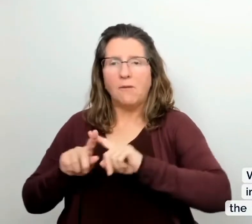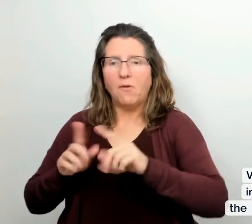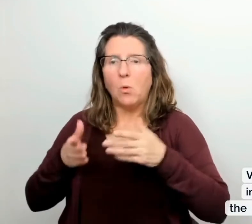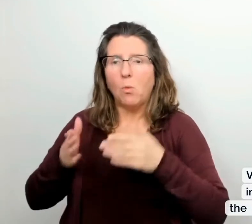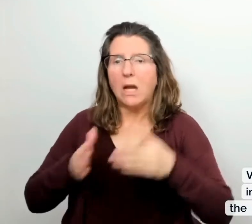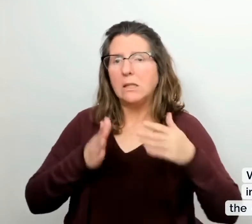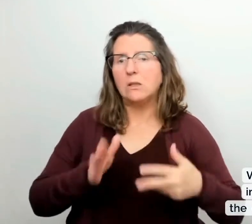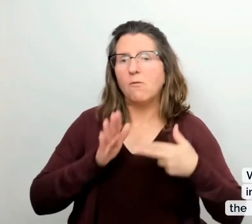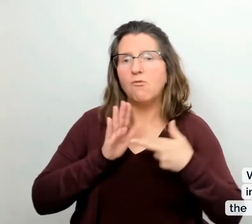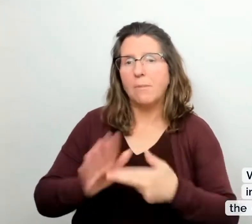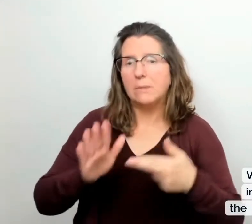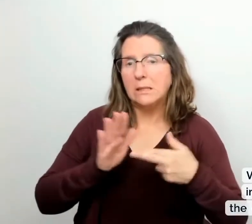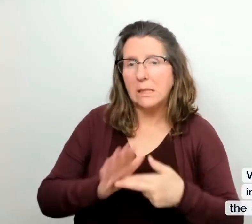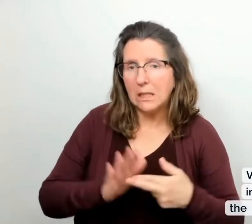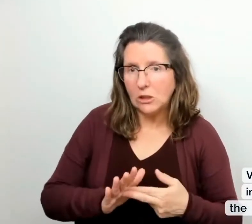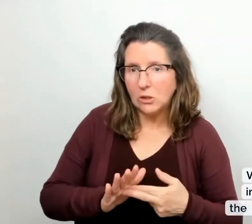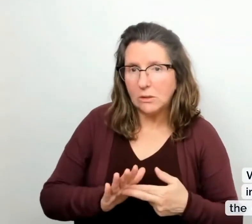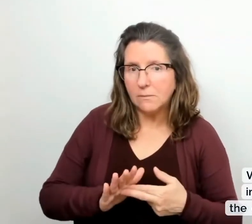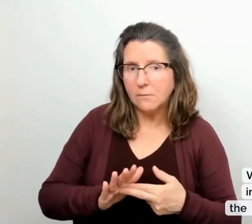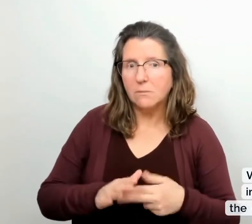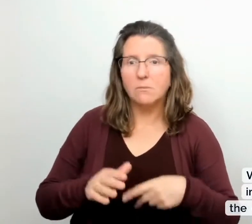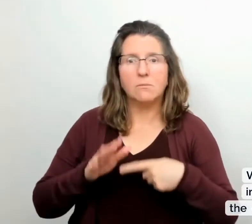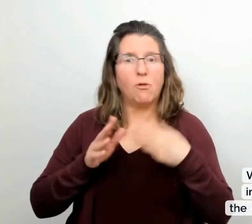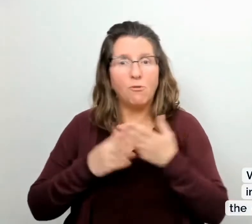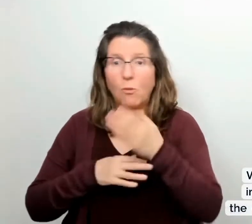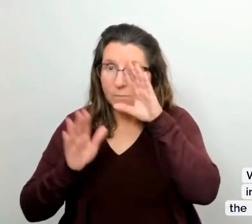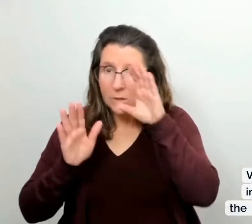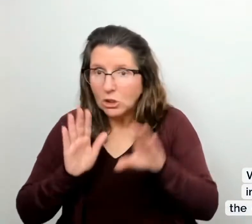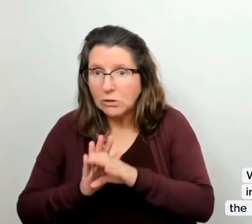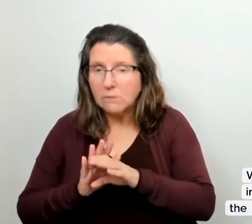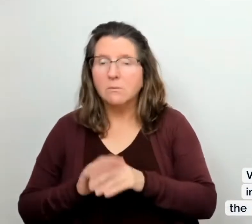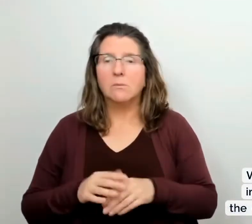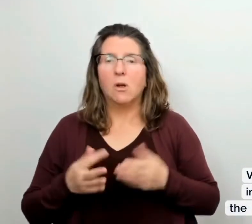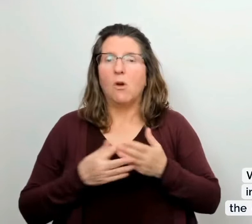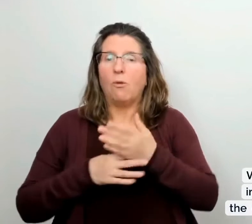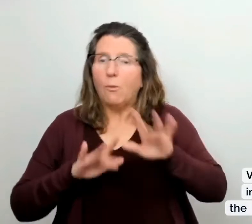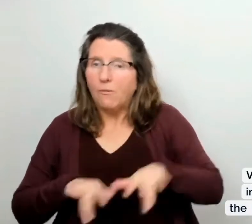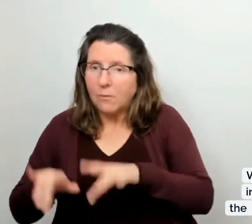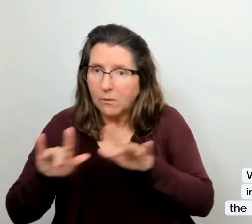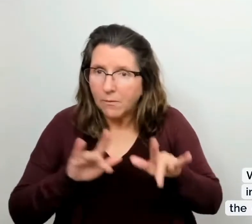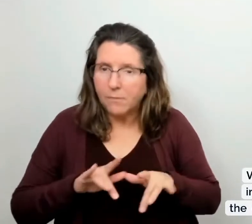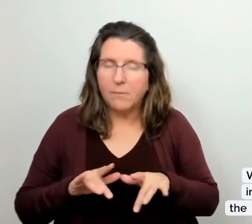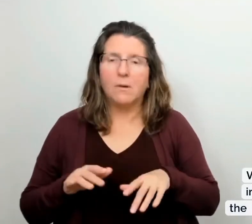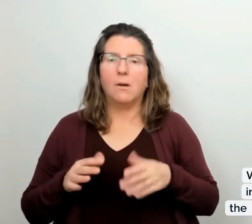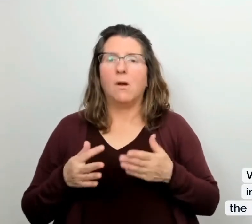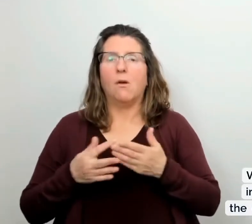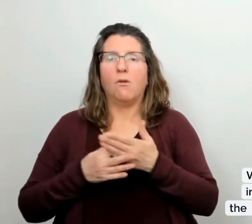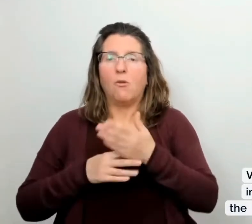So what kinds of representations were used in this activity? Visuals - through the design of the puppet. Video.